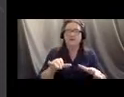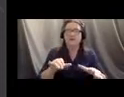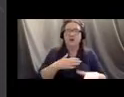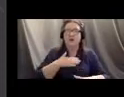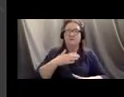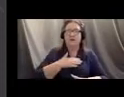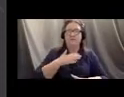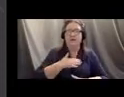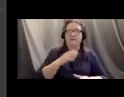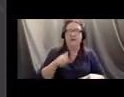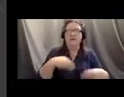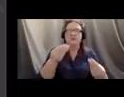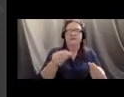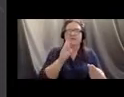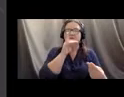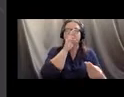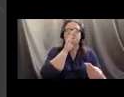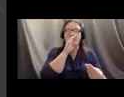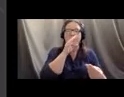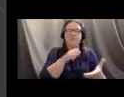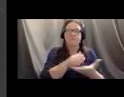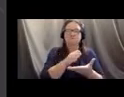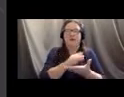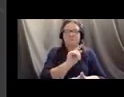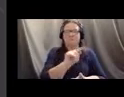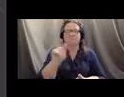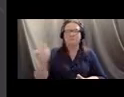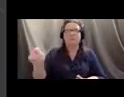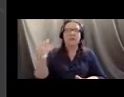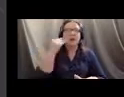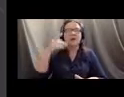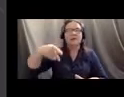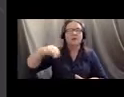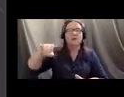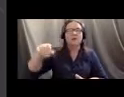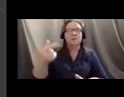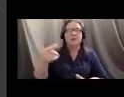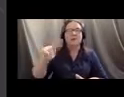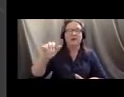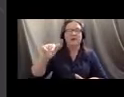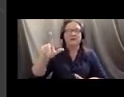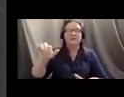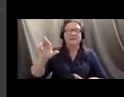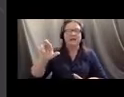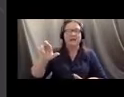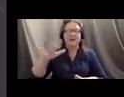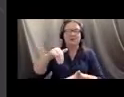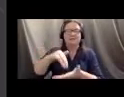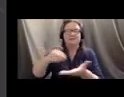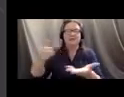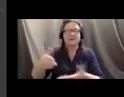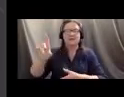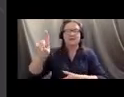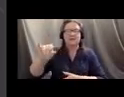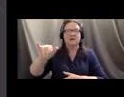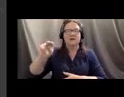speaking privilege. Diane peck who is the executive director.